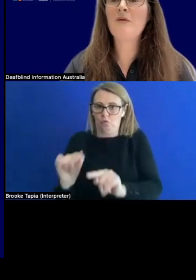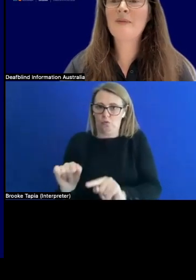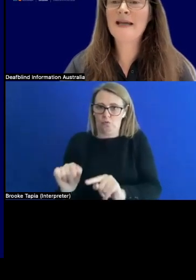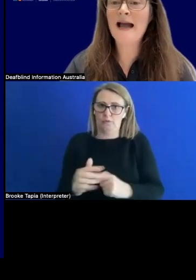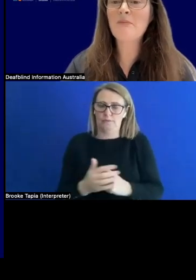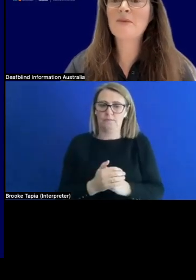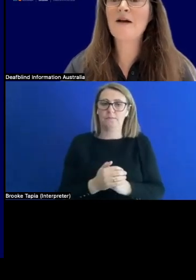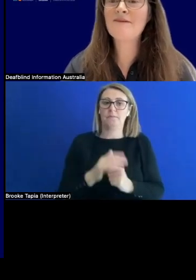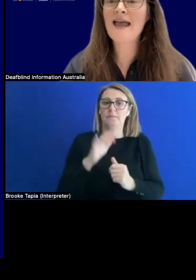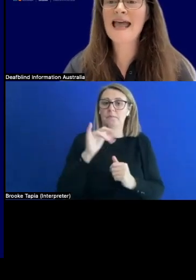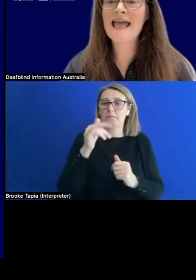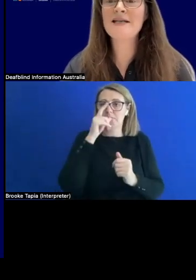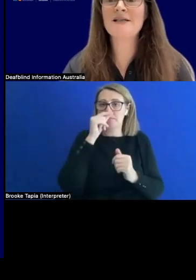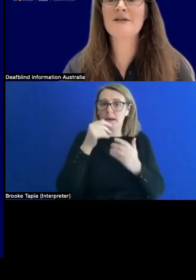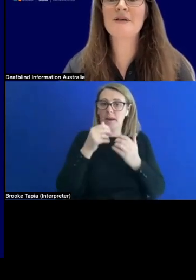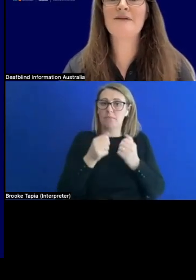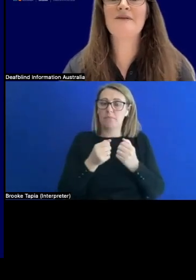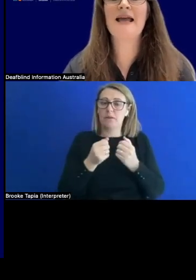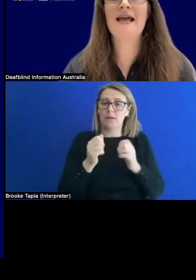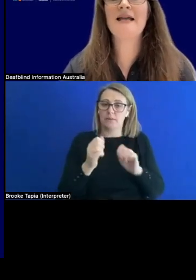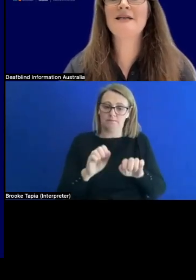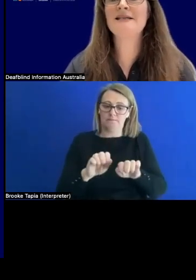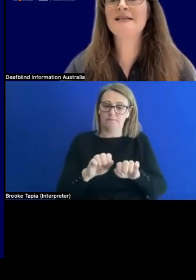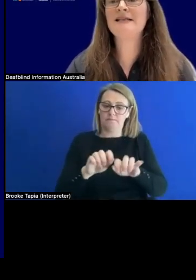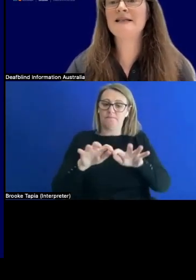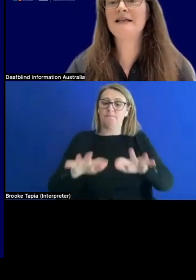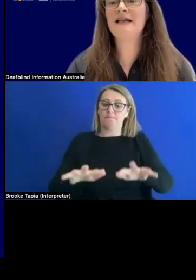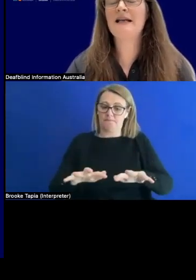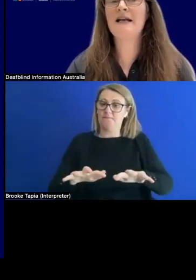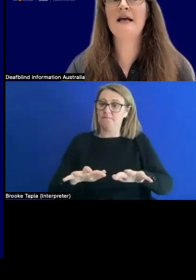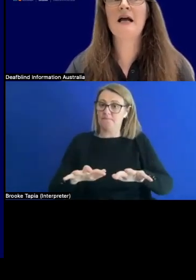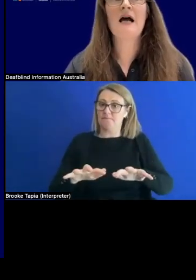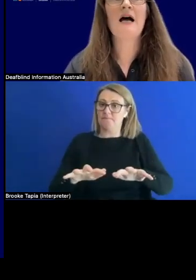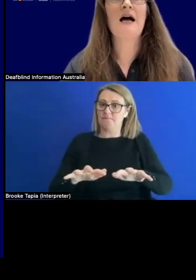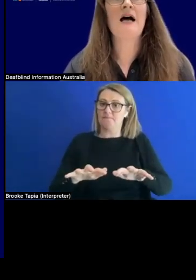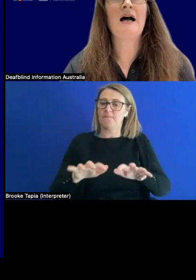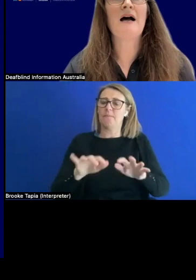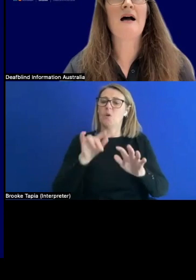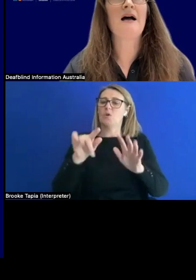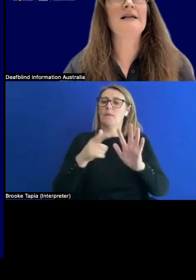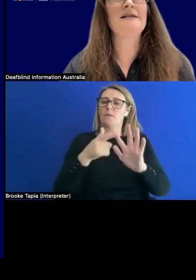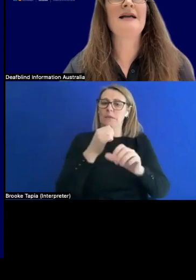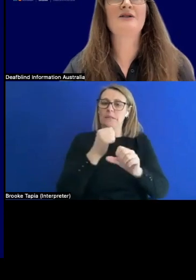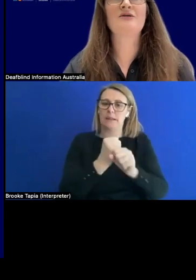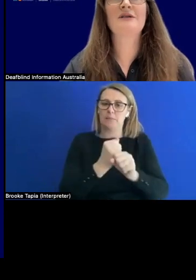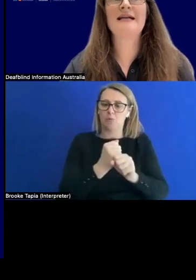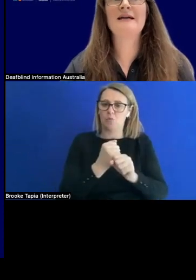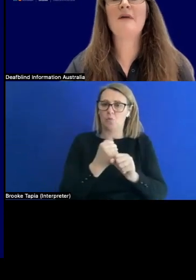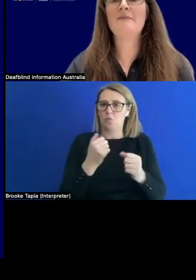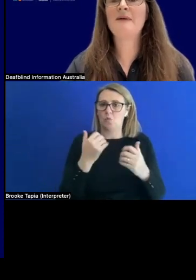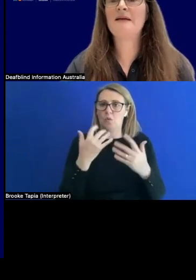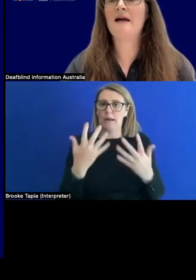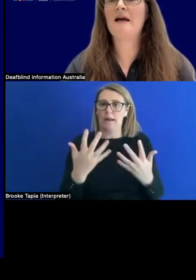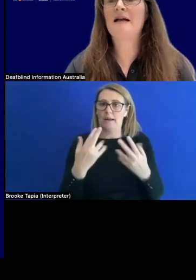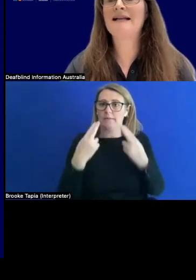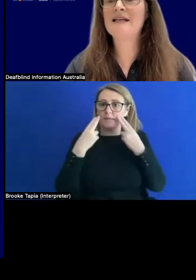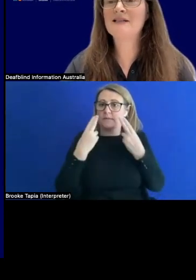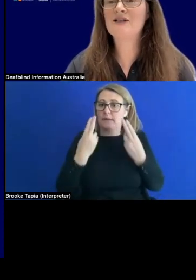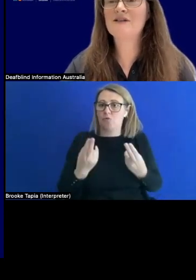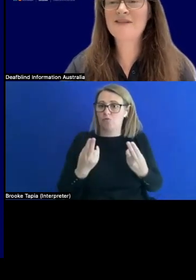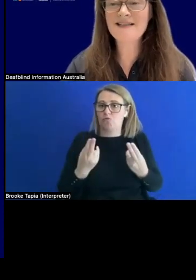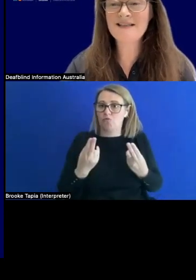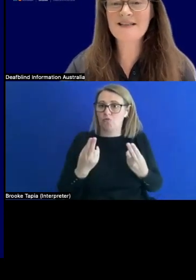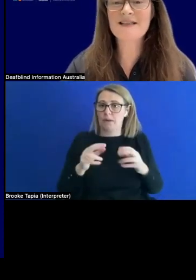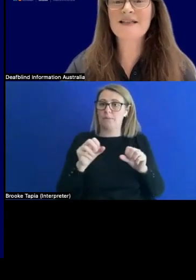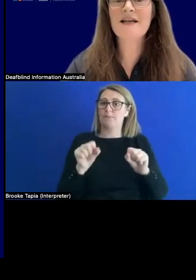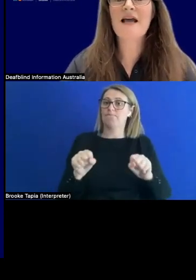opening up of the hand, so if the hand is in its natural state, it might be a clenched fist,